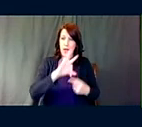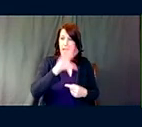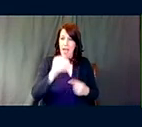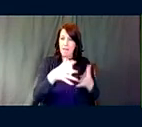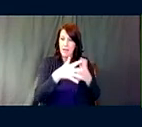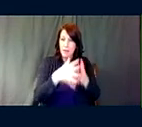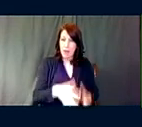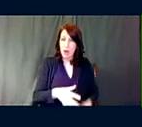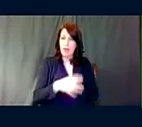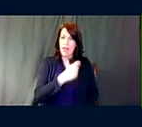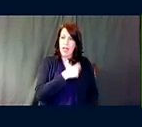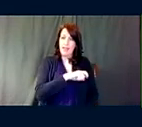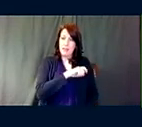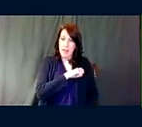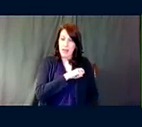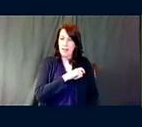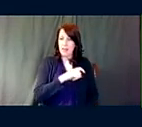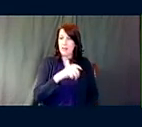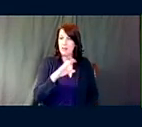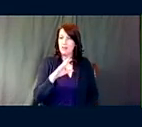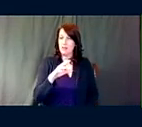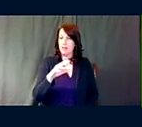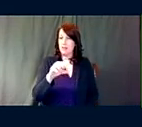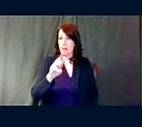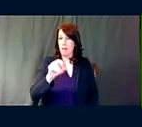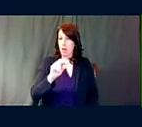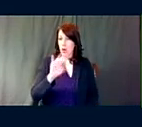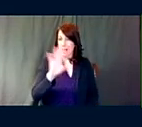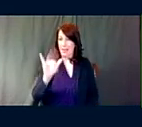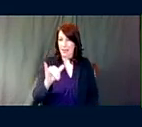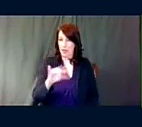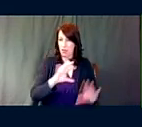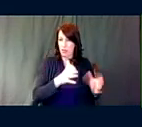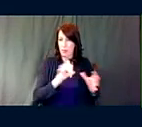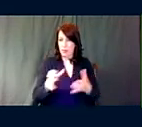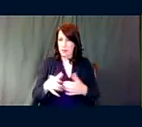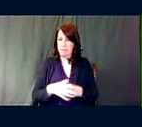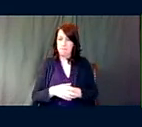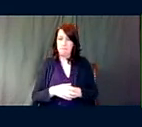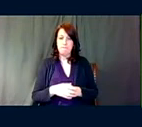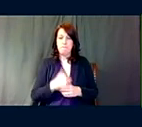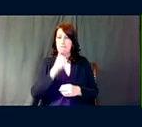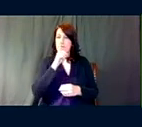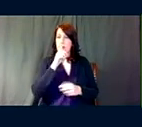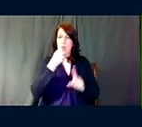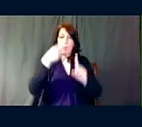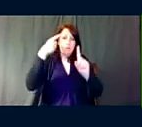TARGETED TO MINORITIES, AFRICAN AMERICAN AND HISPANIC AT THE BEGINNING.